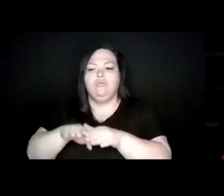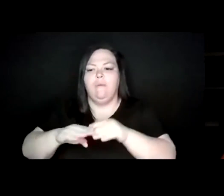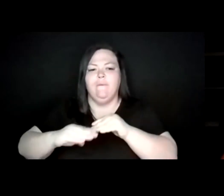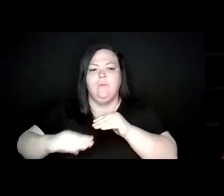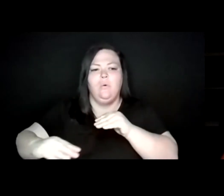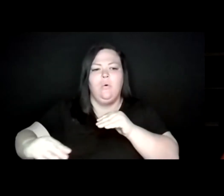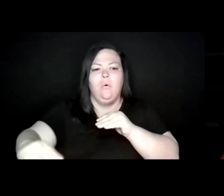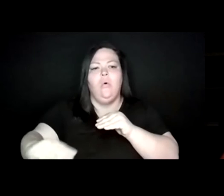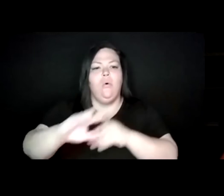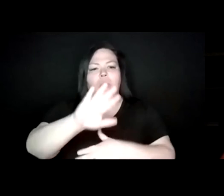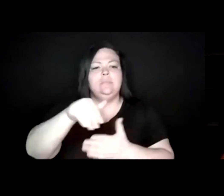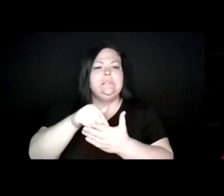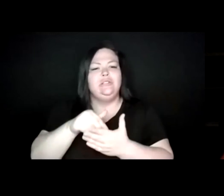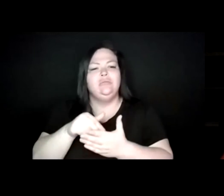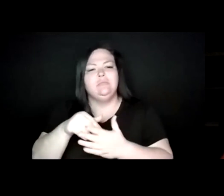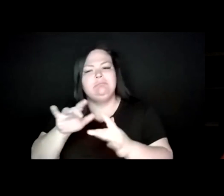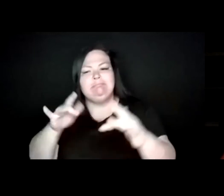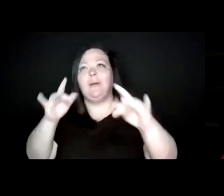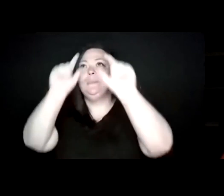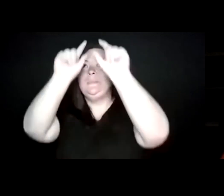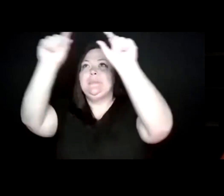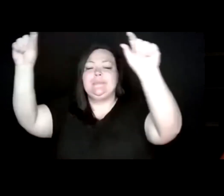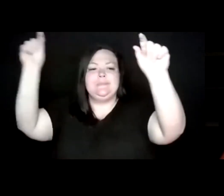Floors, mid-century finishes, and crown/ Molding//